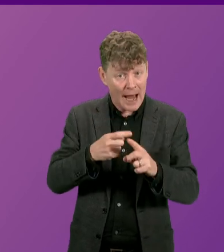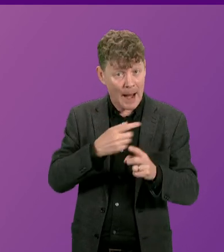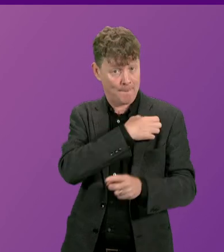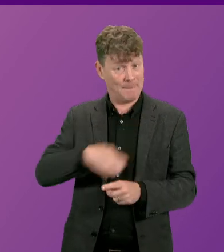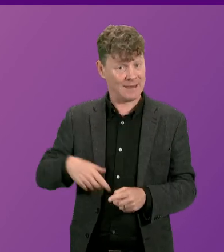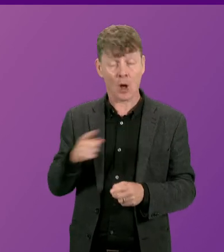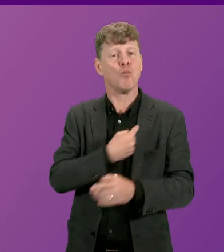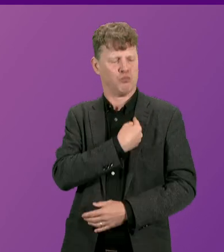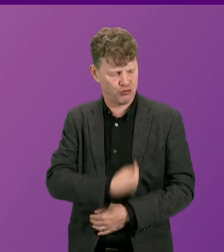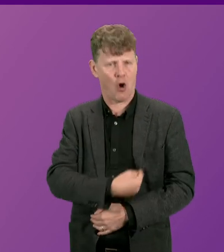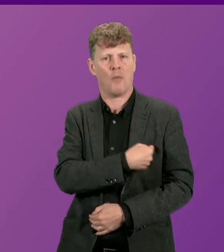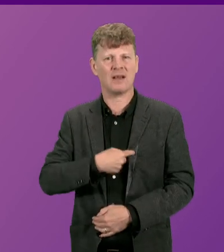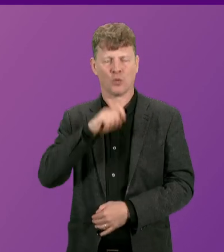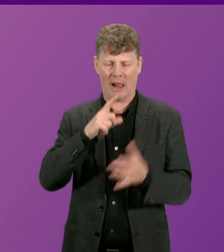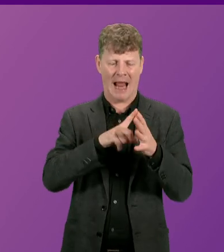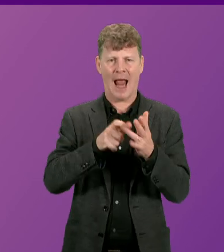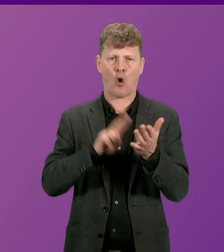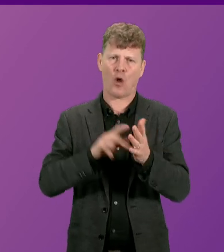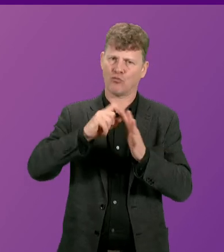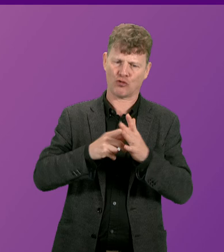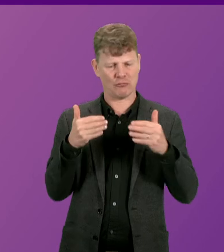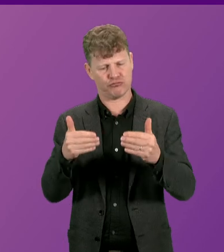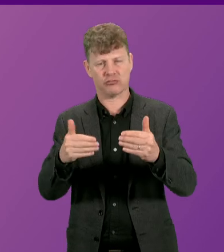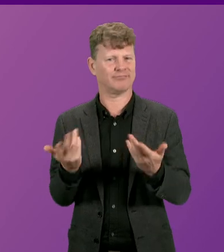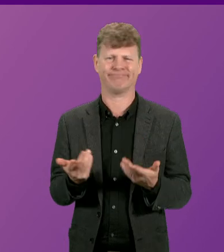an acceleration of the Acorn project. It has not happened.